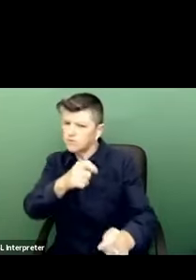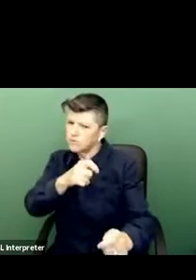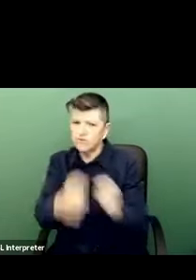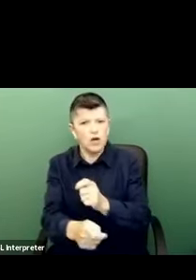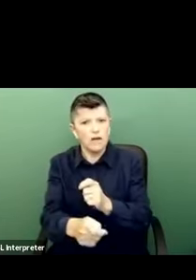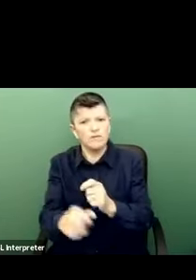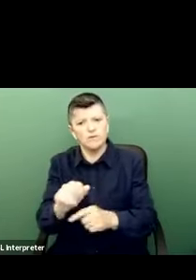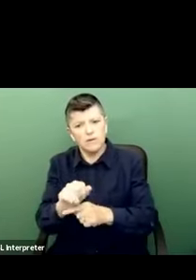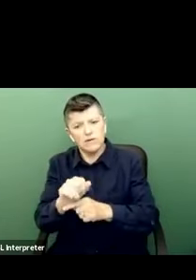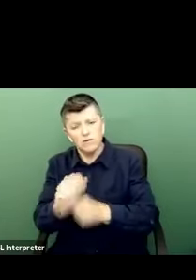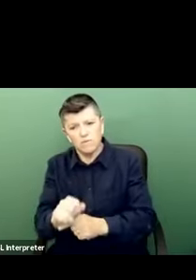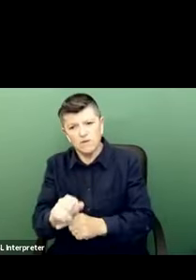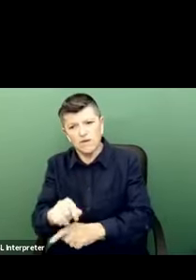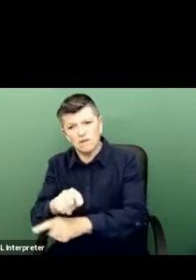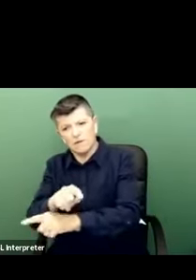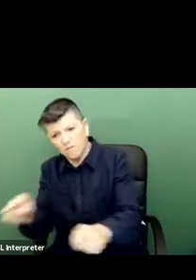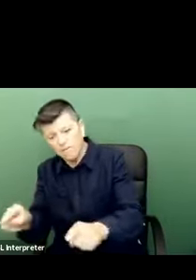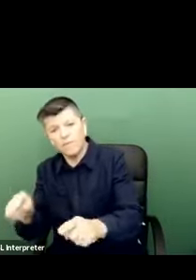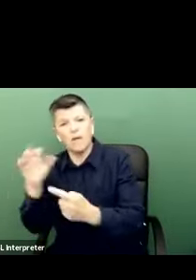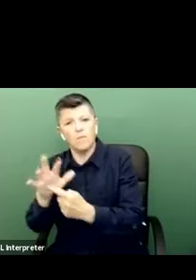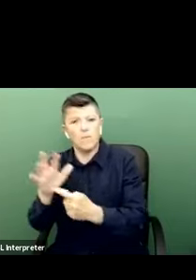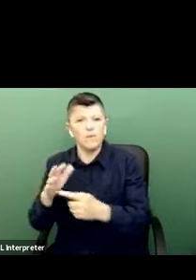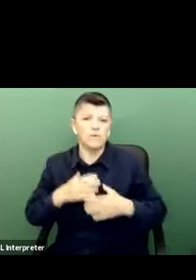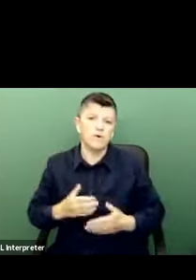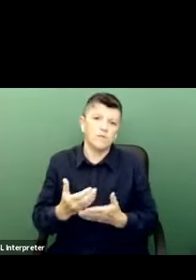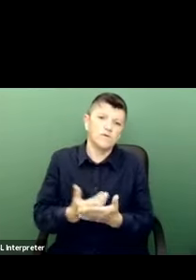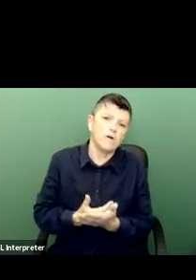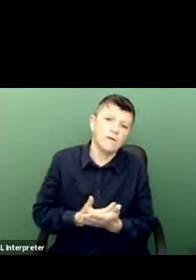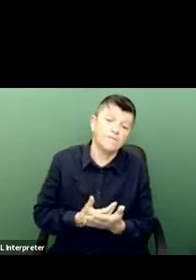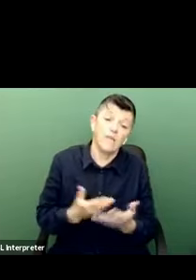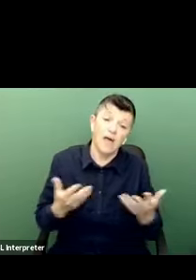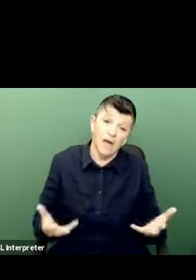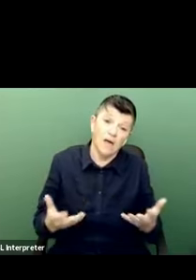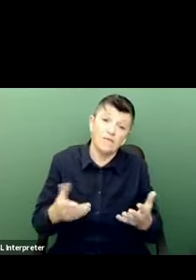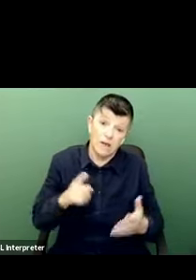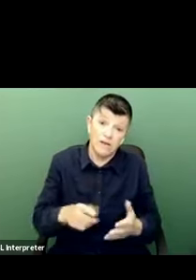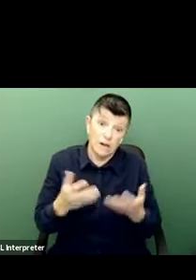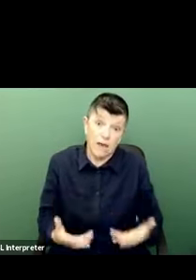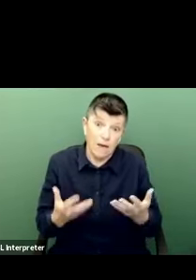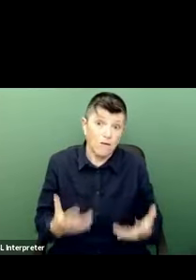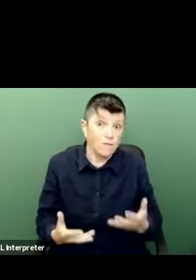subsistence and employment for people including the moral and